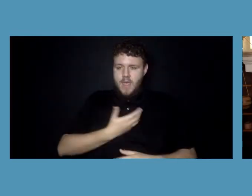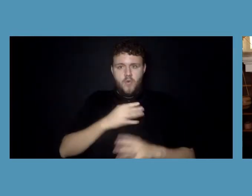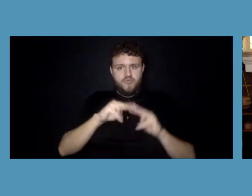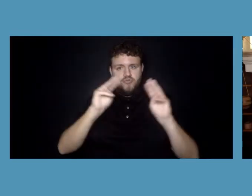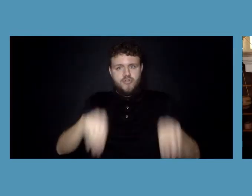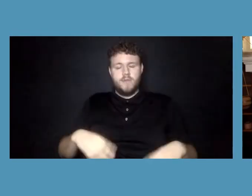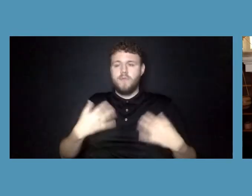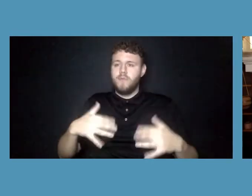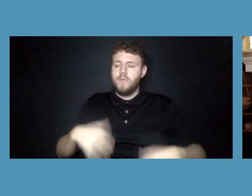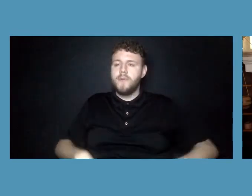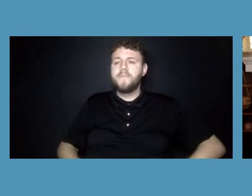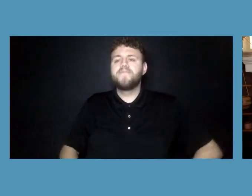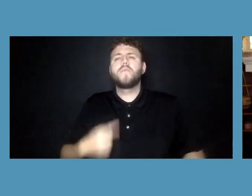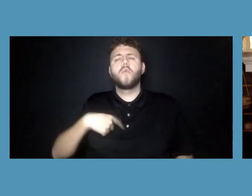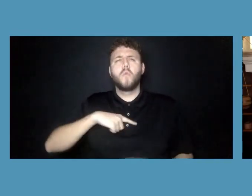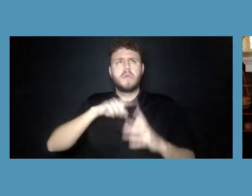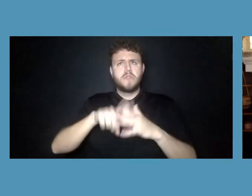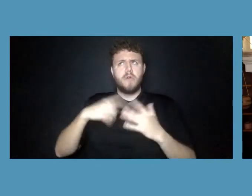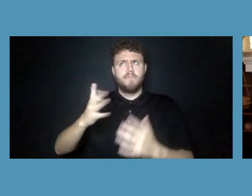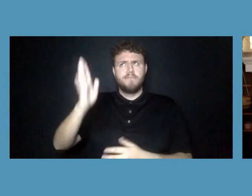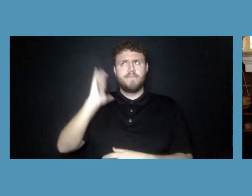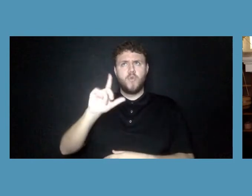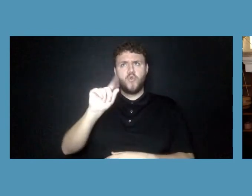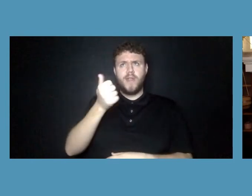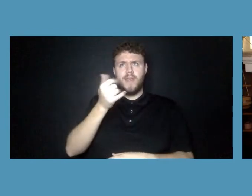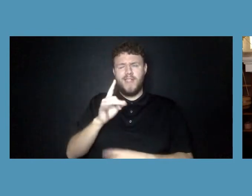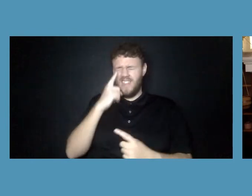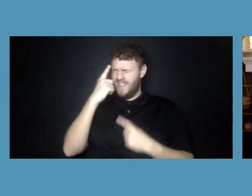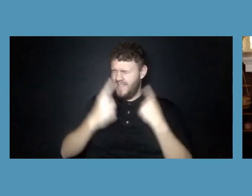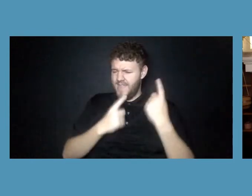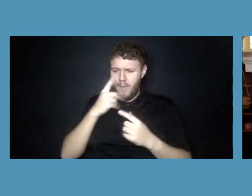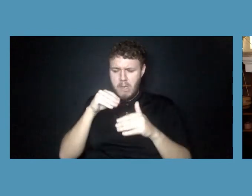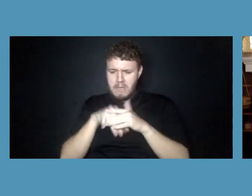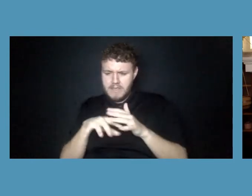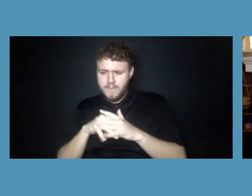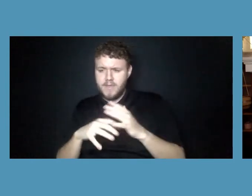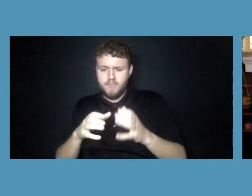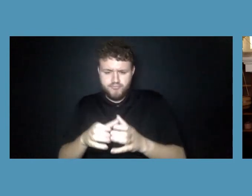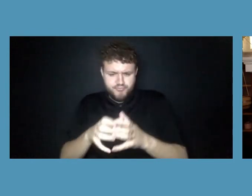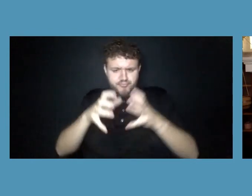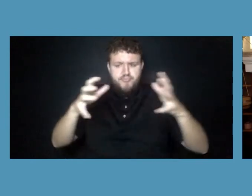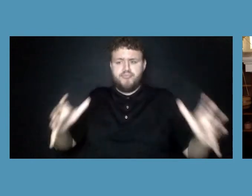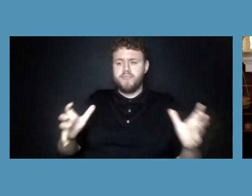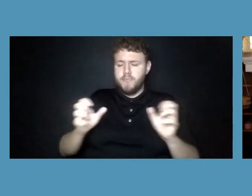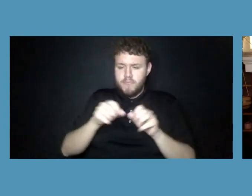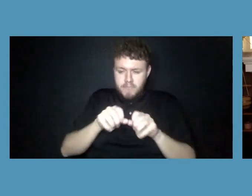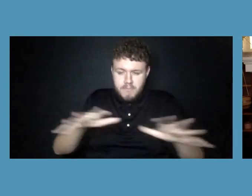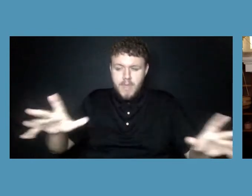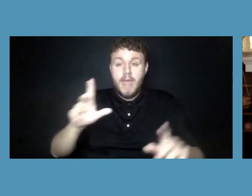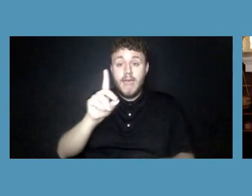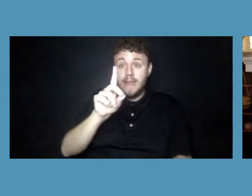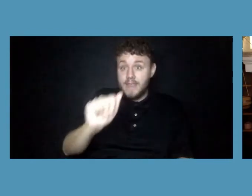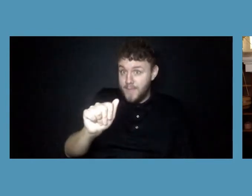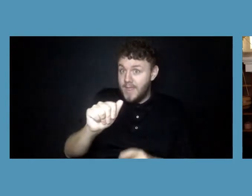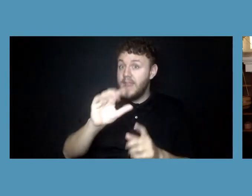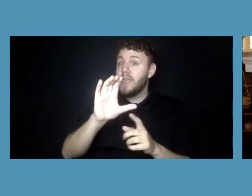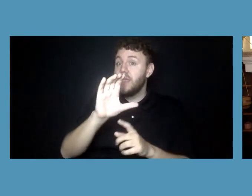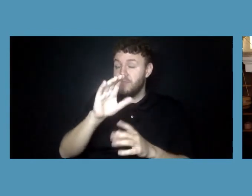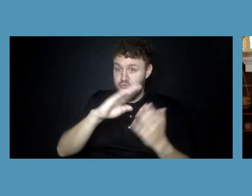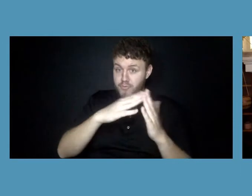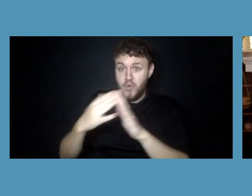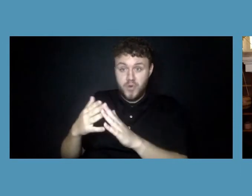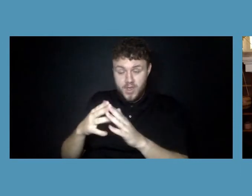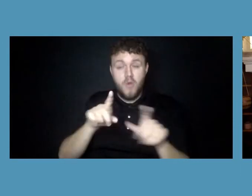2018 including and expanding that access to the disability community fit in with our other